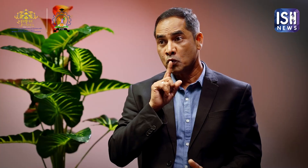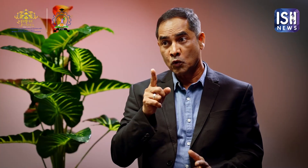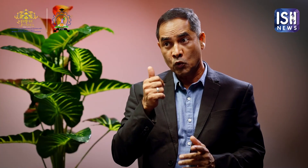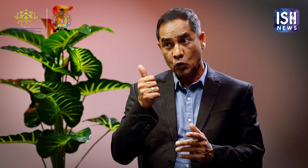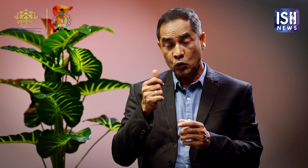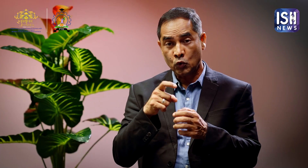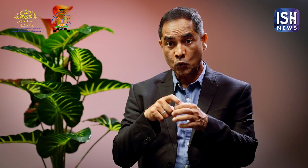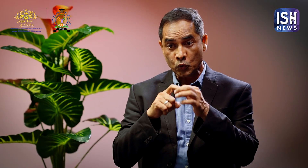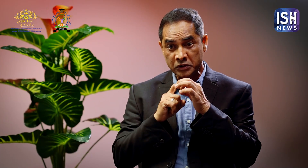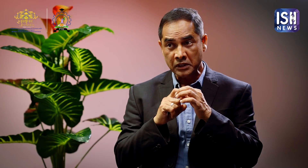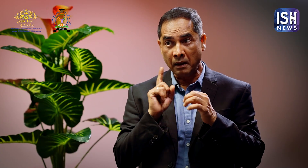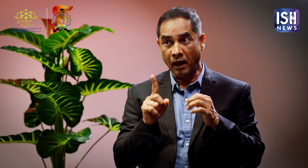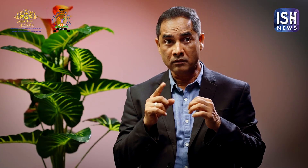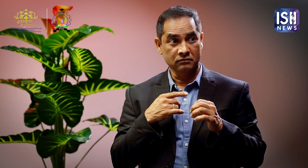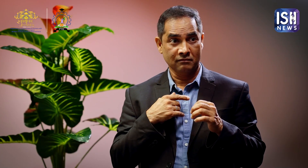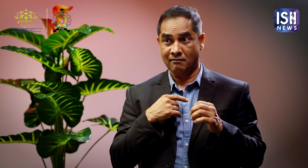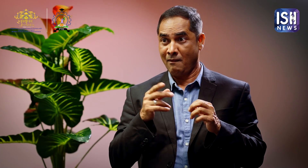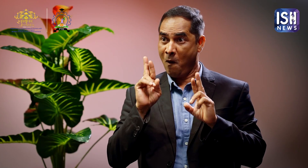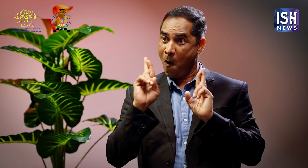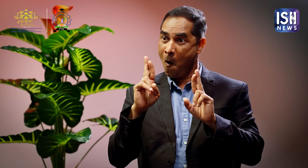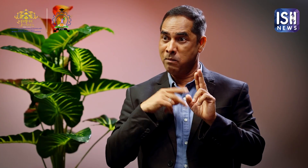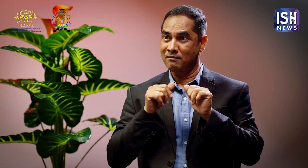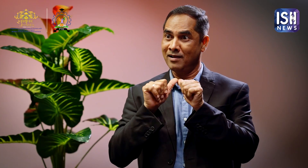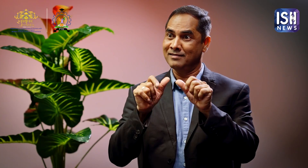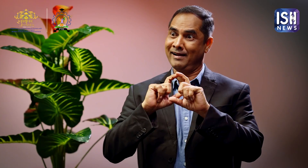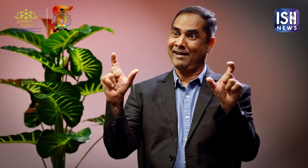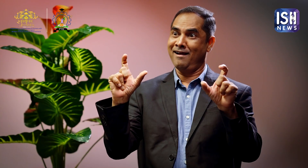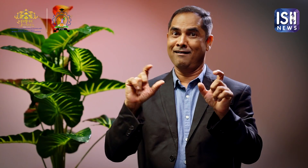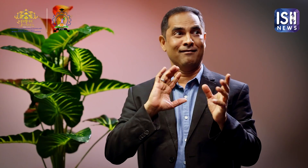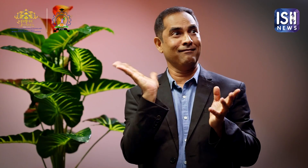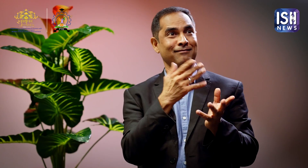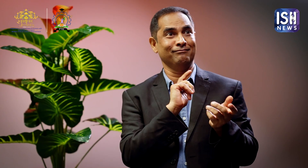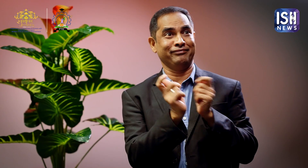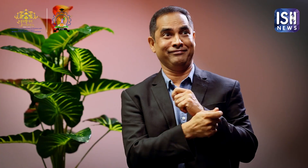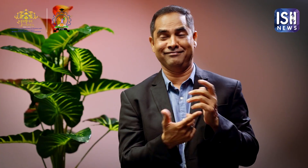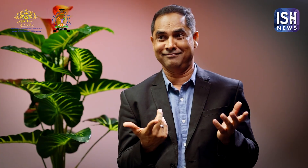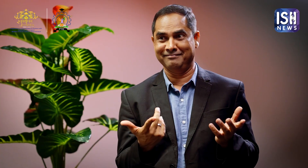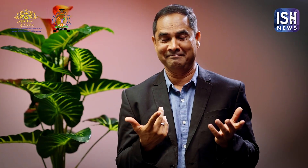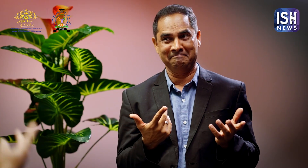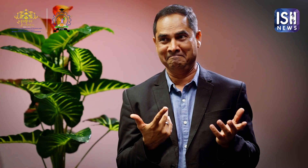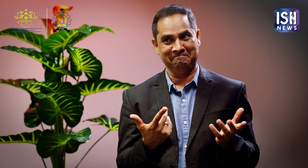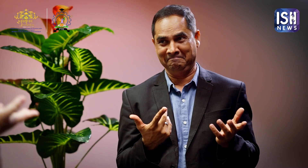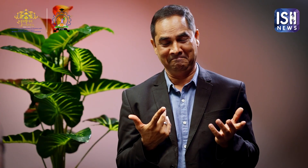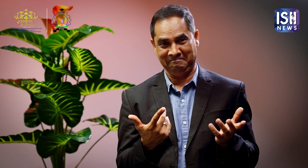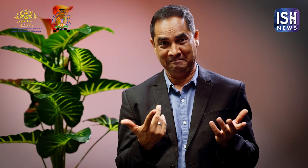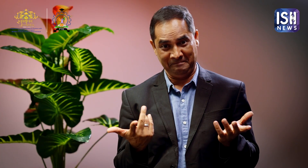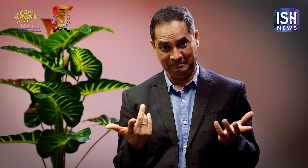That’s a great question, but my response might not offer an easy fix to changing the entire system.